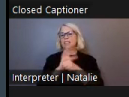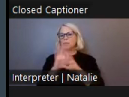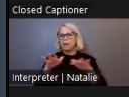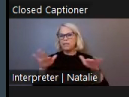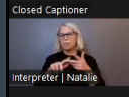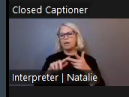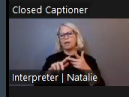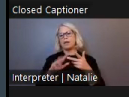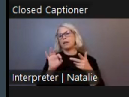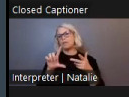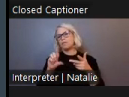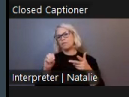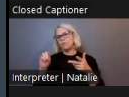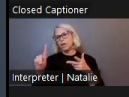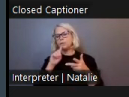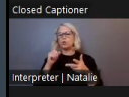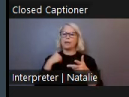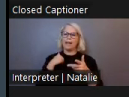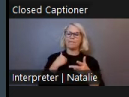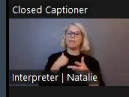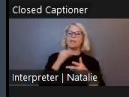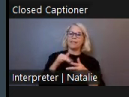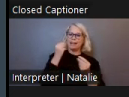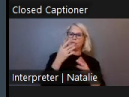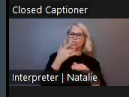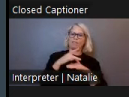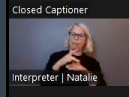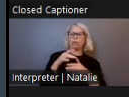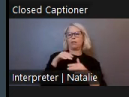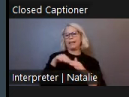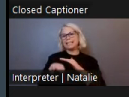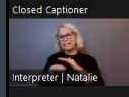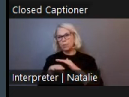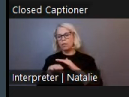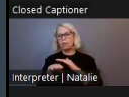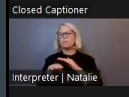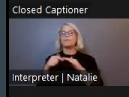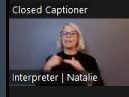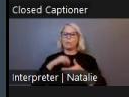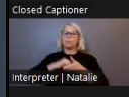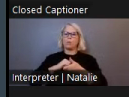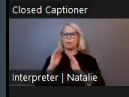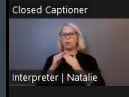available and accessible and partnering with community organizations to make sure those